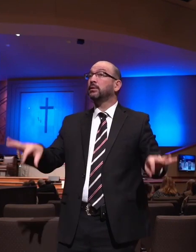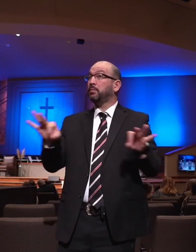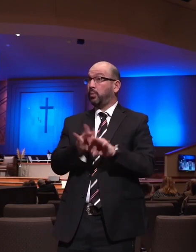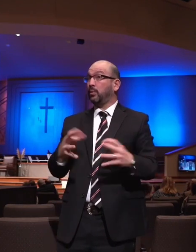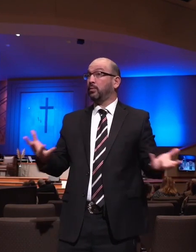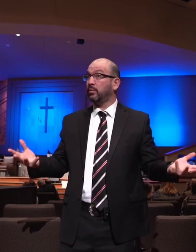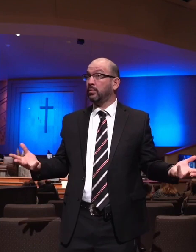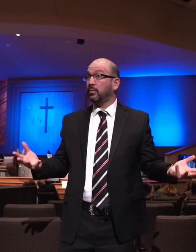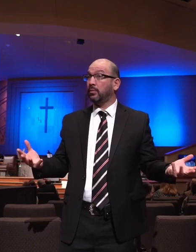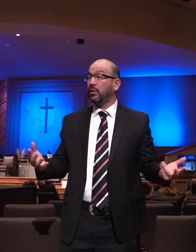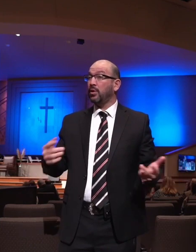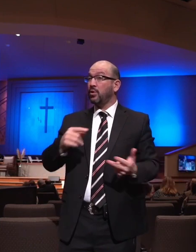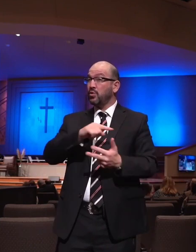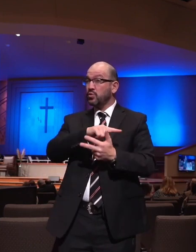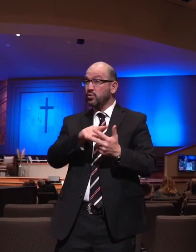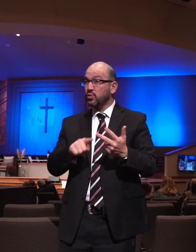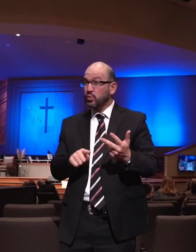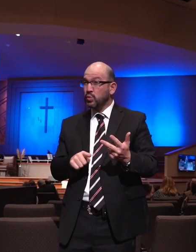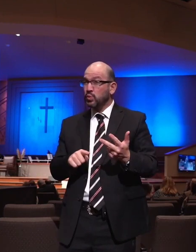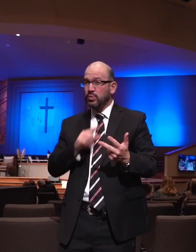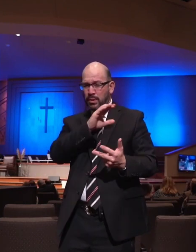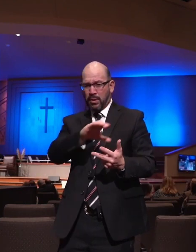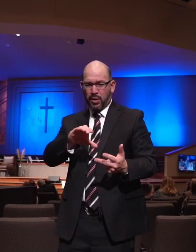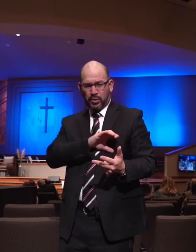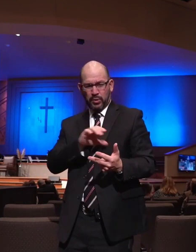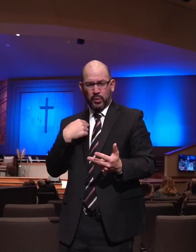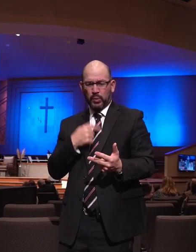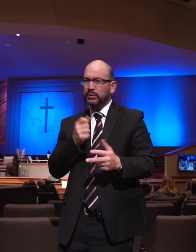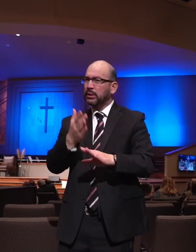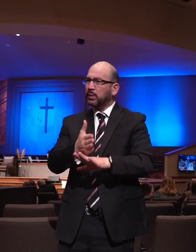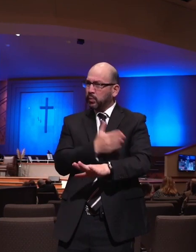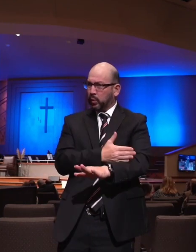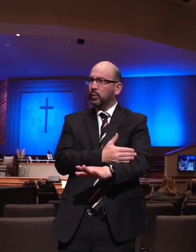there are three areas that if you want these divine